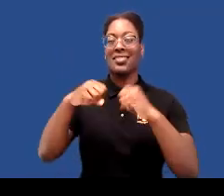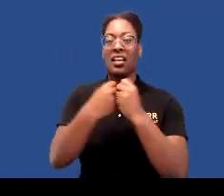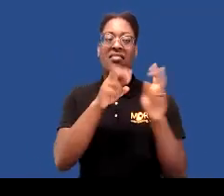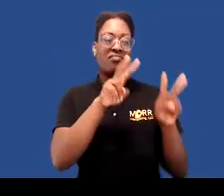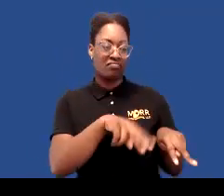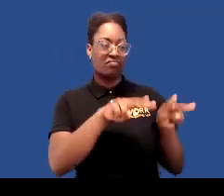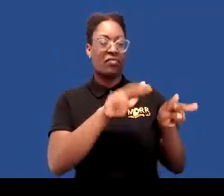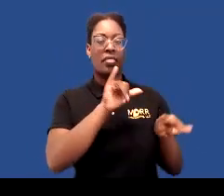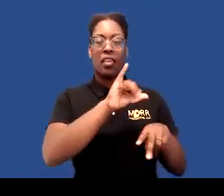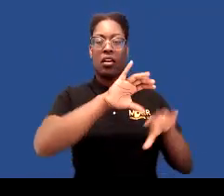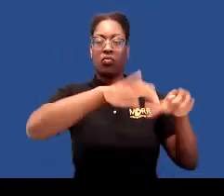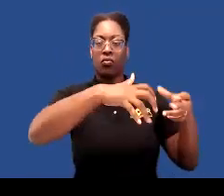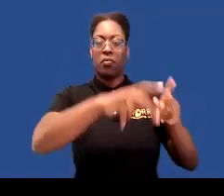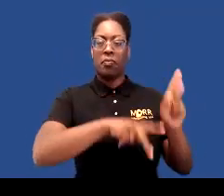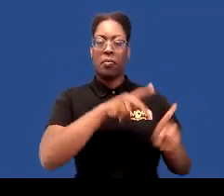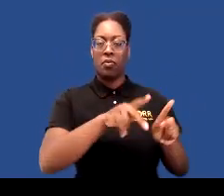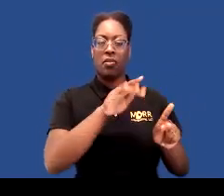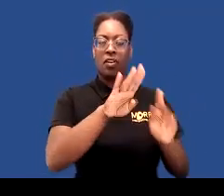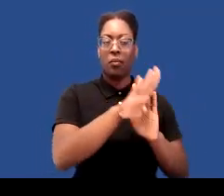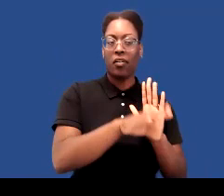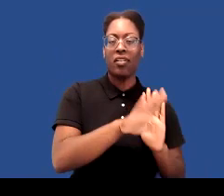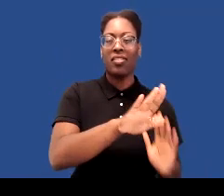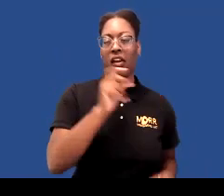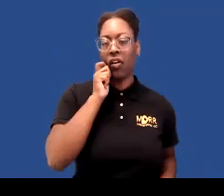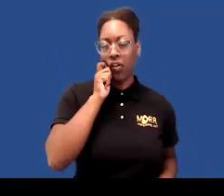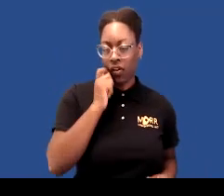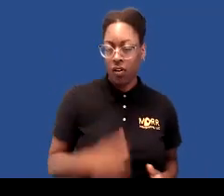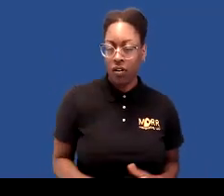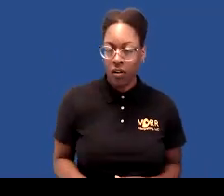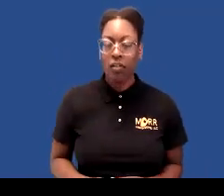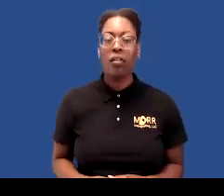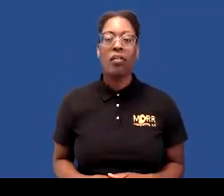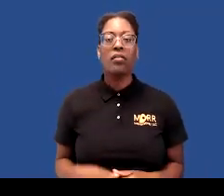between these populations of students, I think the key difference is their relationship